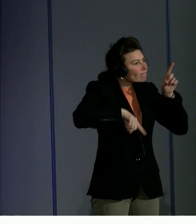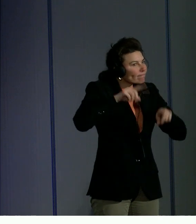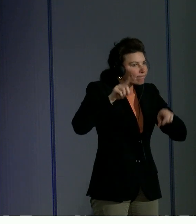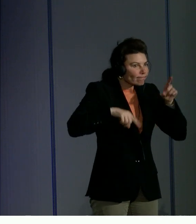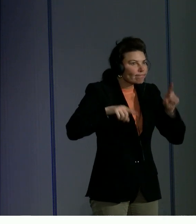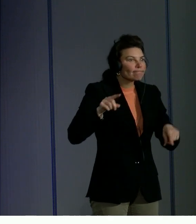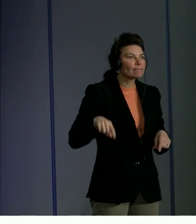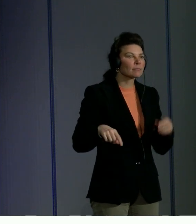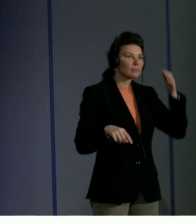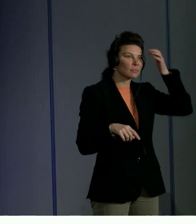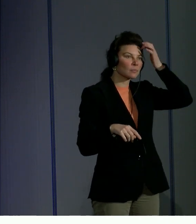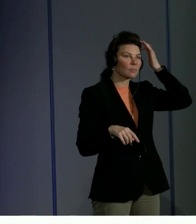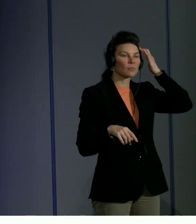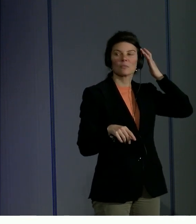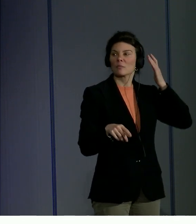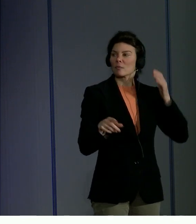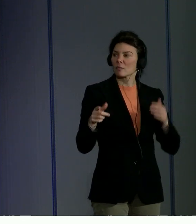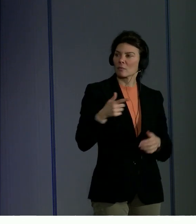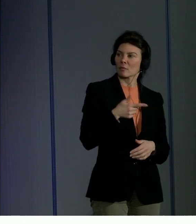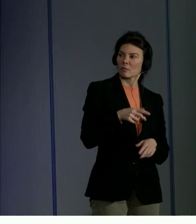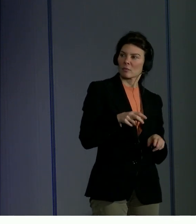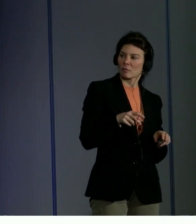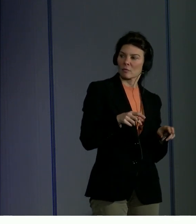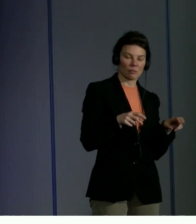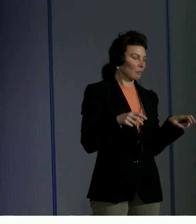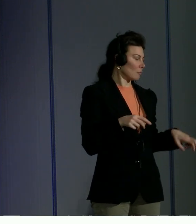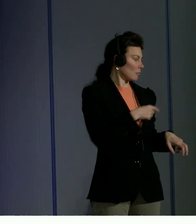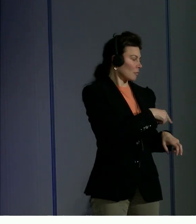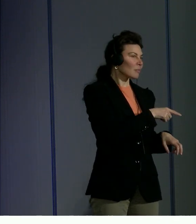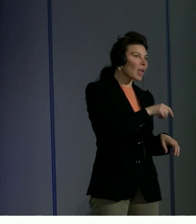Another thought? >> Another hand in the back directly behind